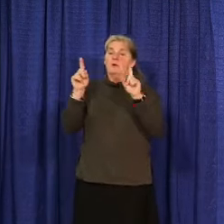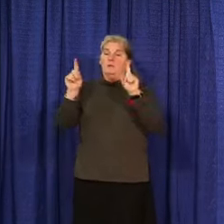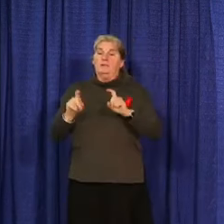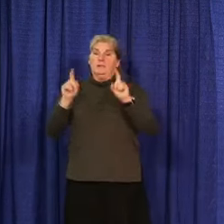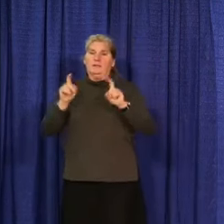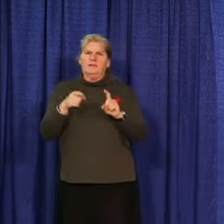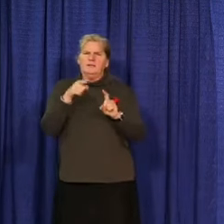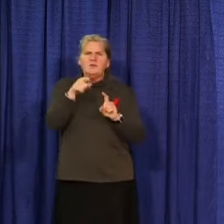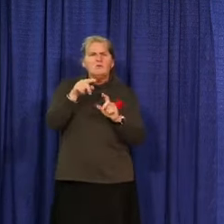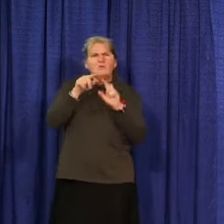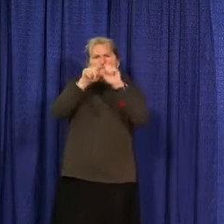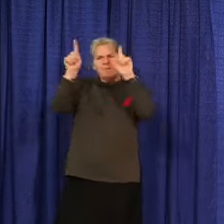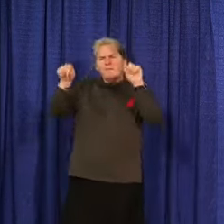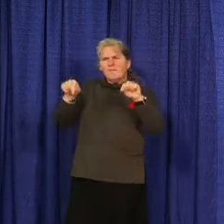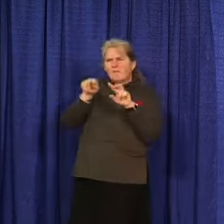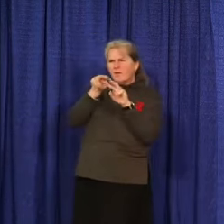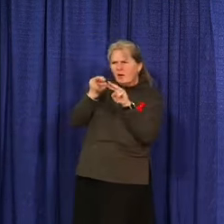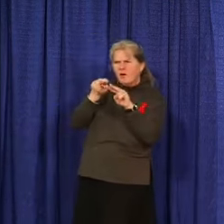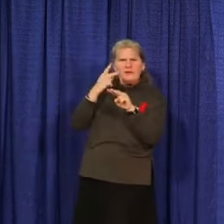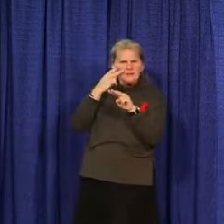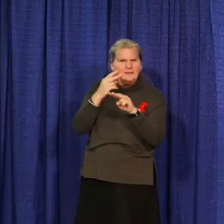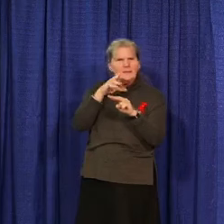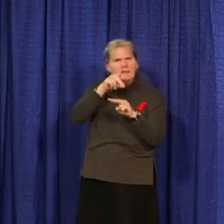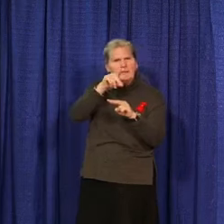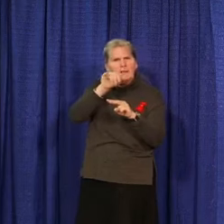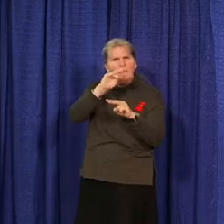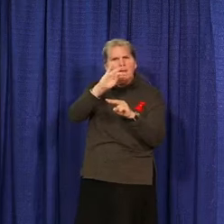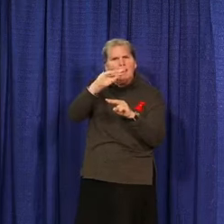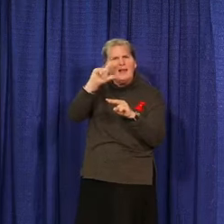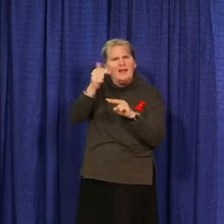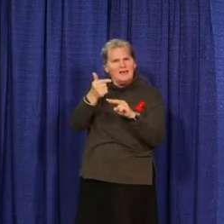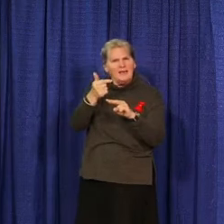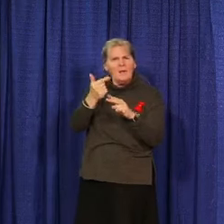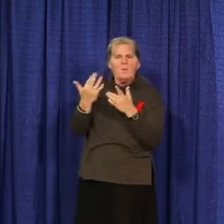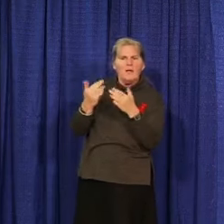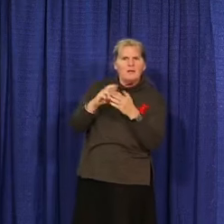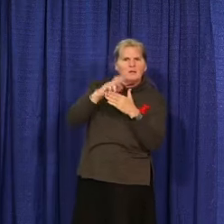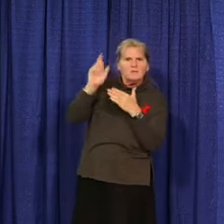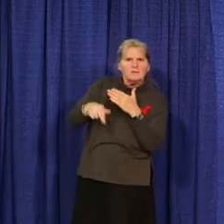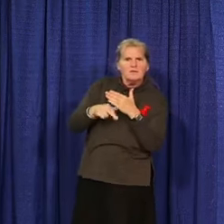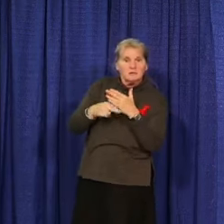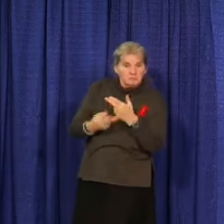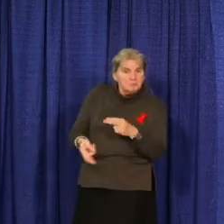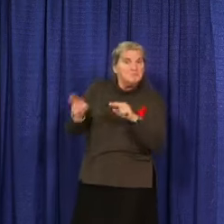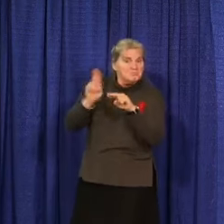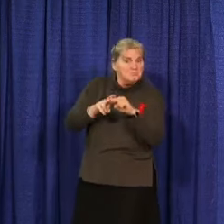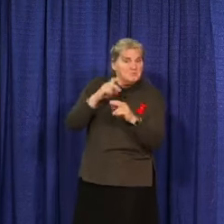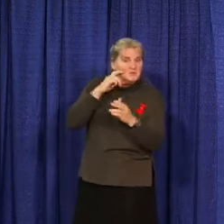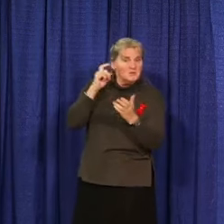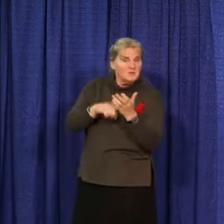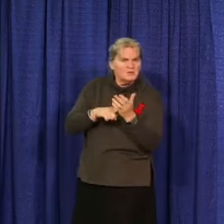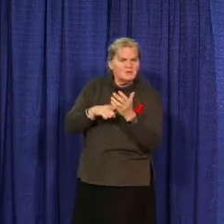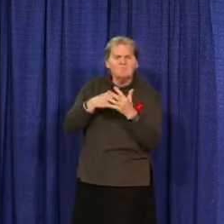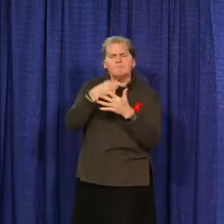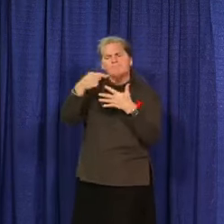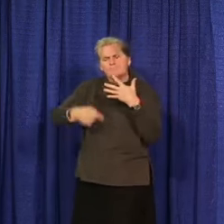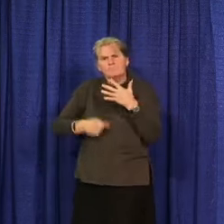following the daily counts, you will note there are pending numbers -- the pending numbers are recently risen significantly